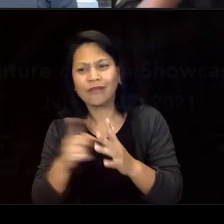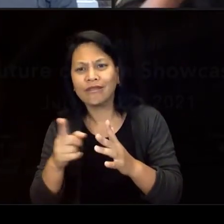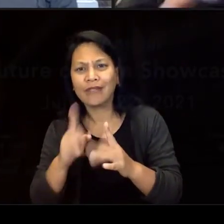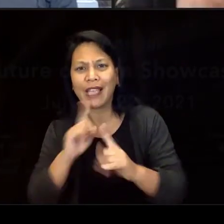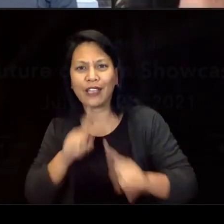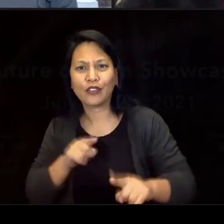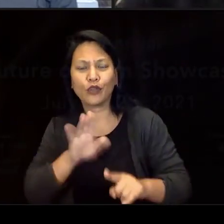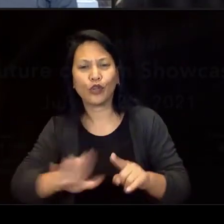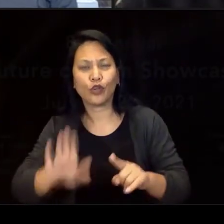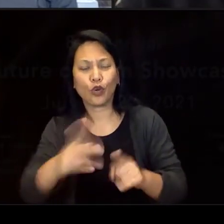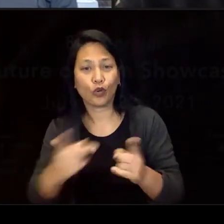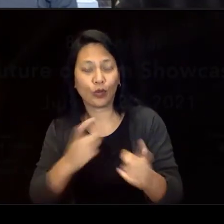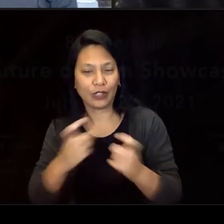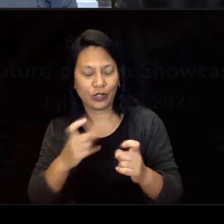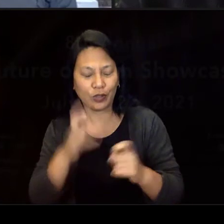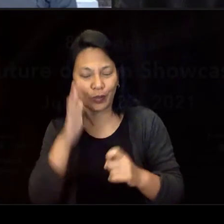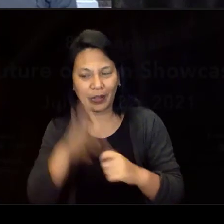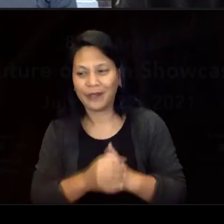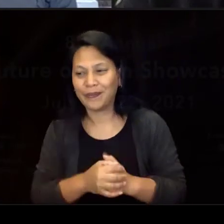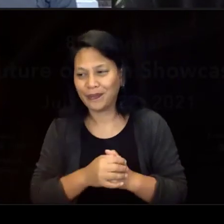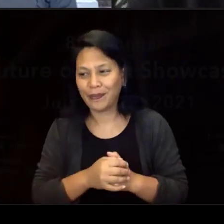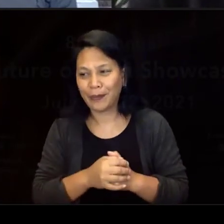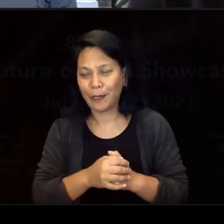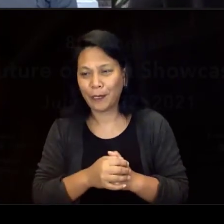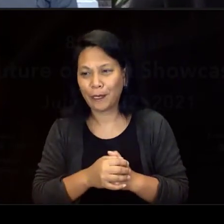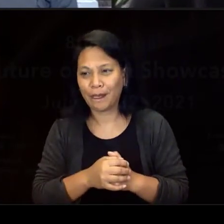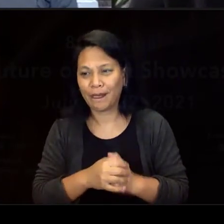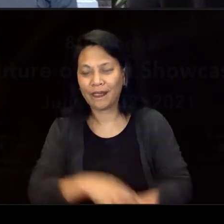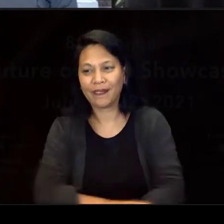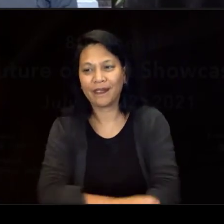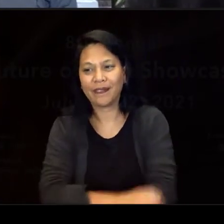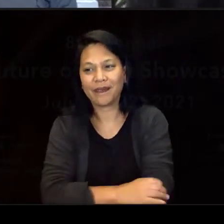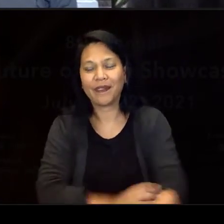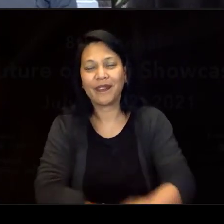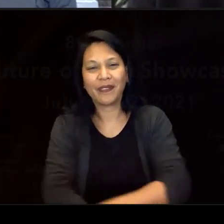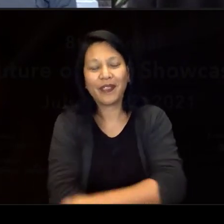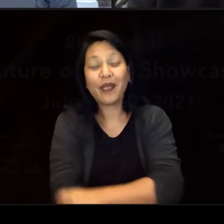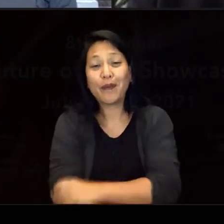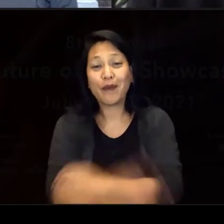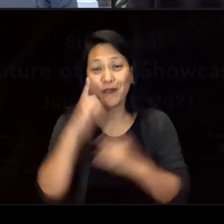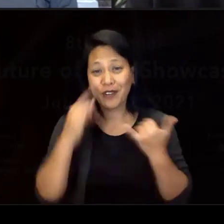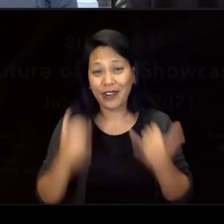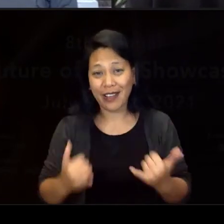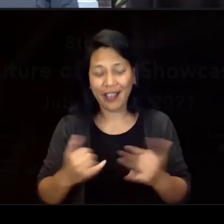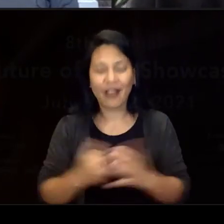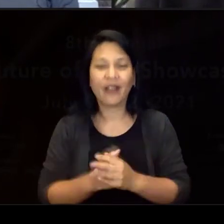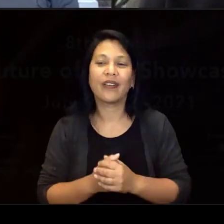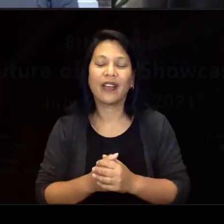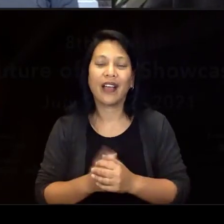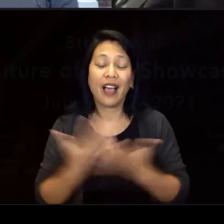Then we will get to answering them in just a little bit, but in the interim, I do want to Open up.